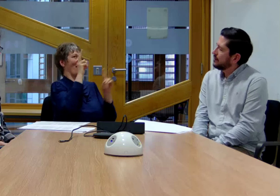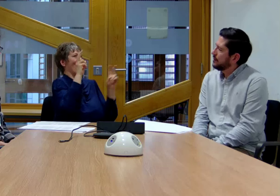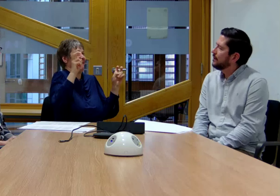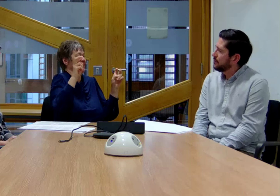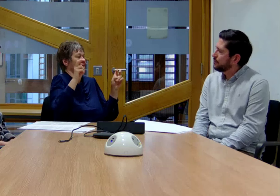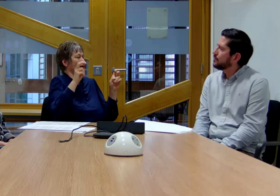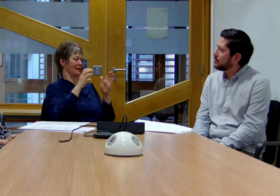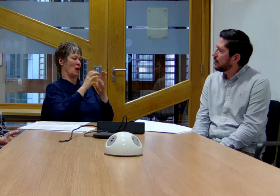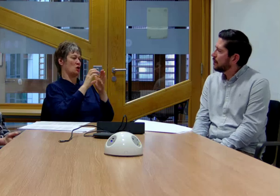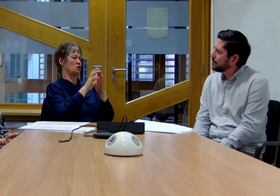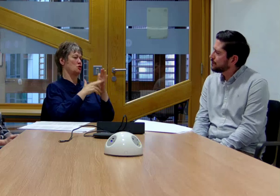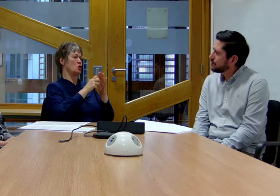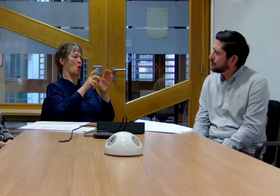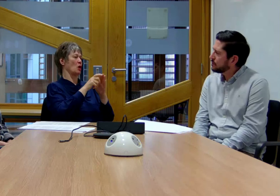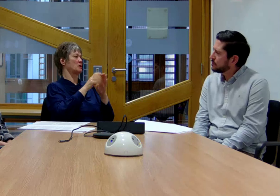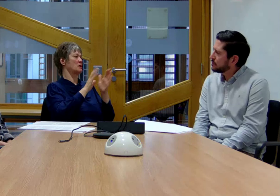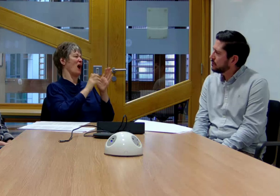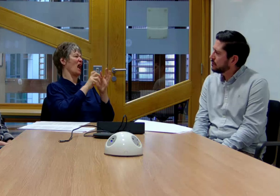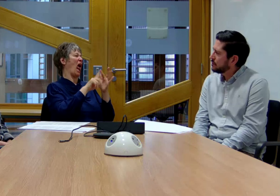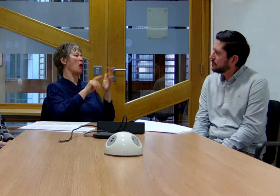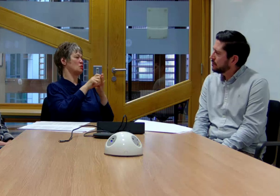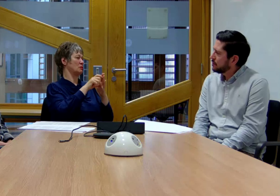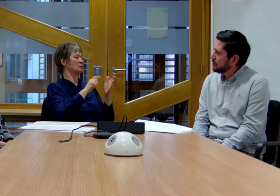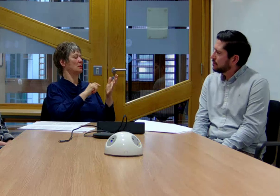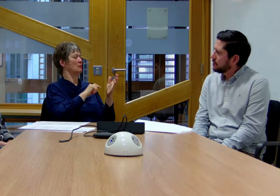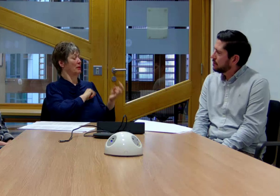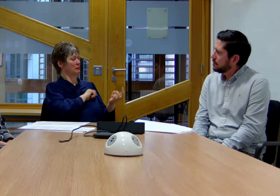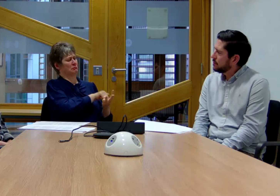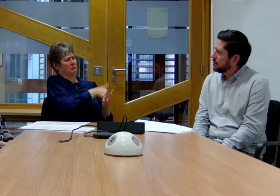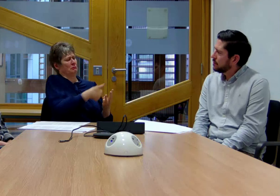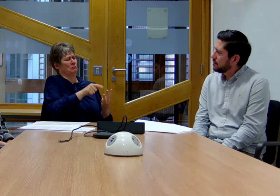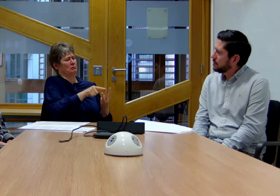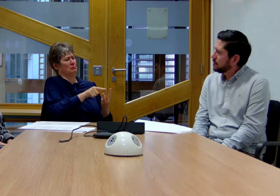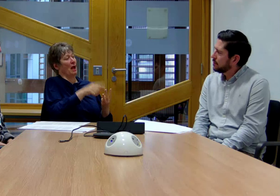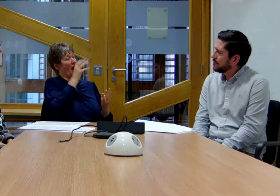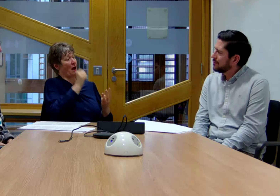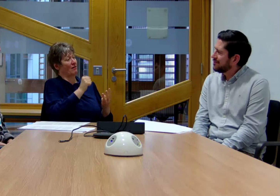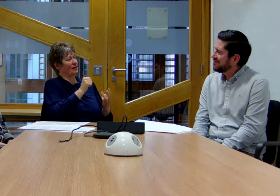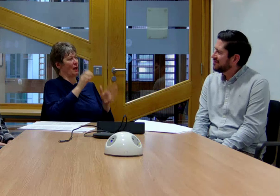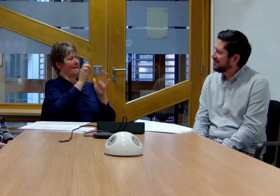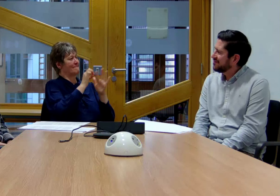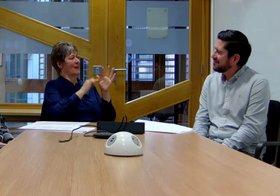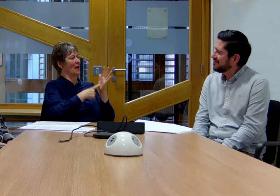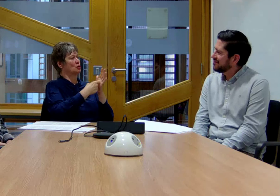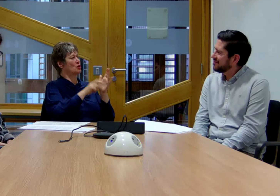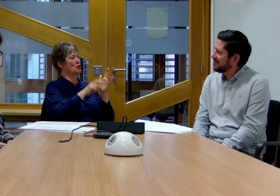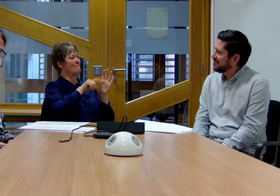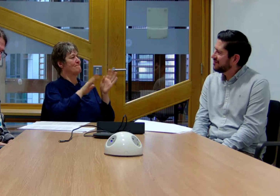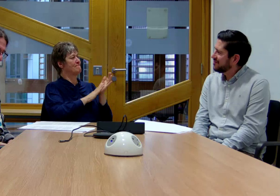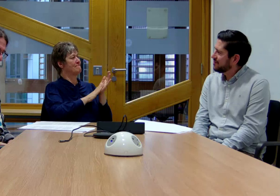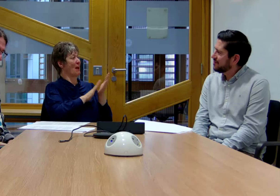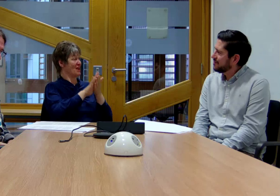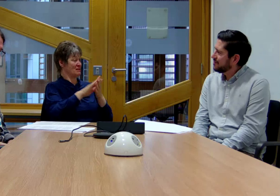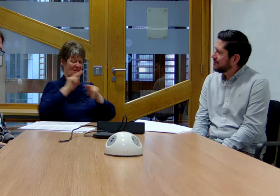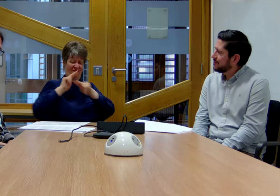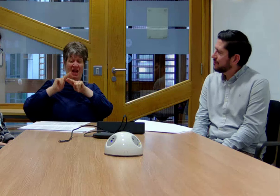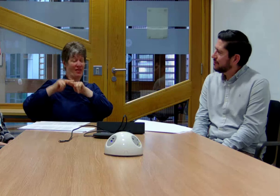you d be called something like Donald MacLeod or the Gallic equivalent, Domhnall MacLeoid.